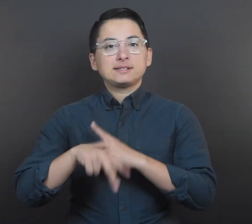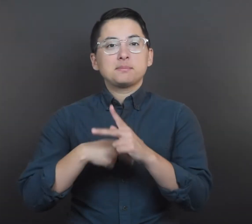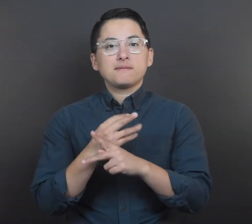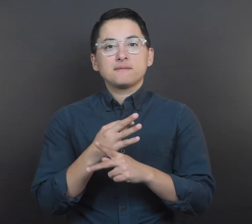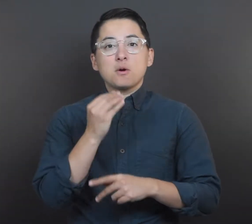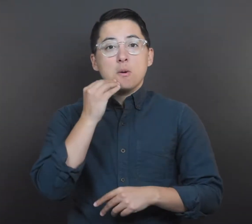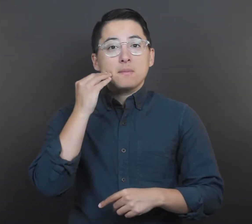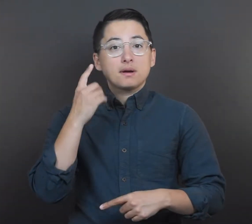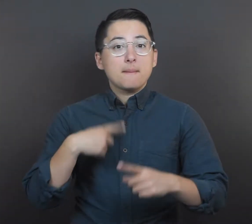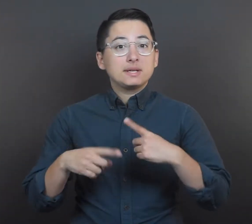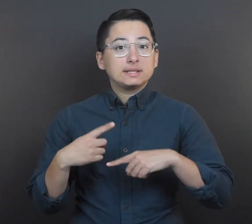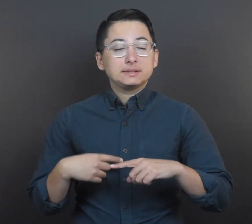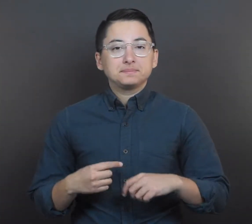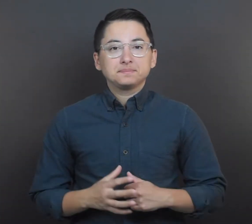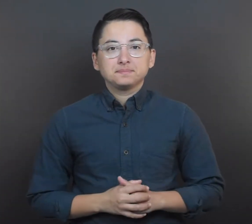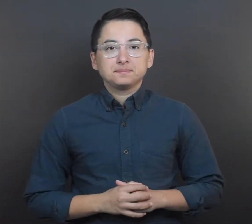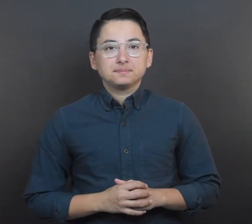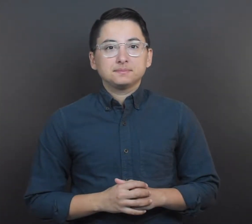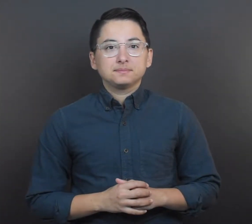A Sort of Homecoming